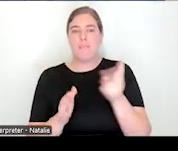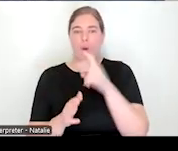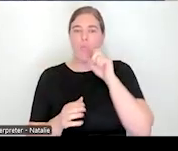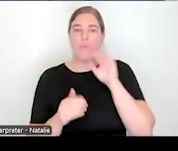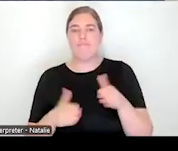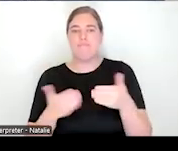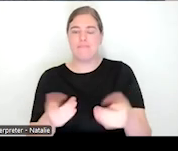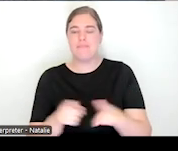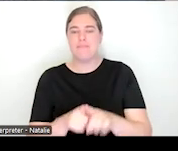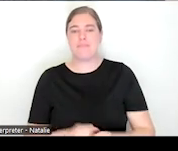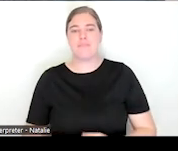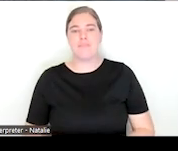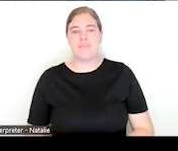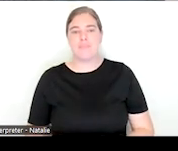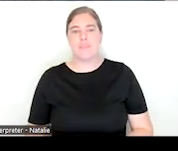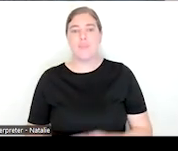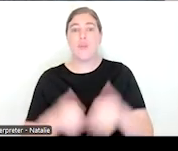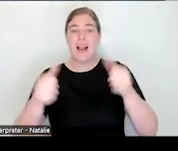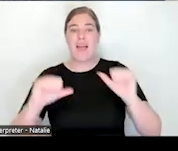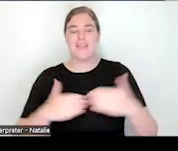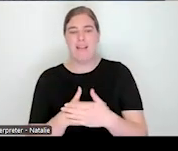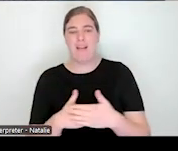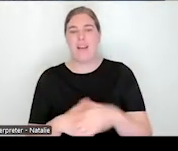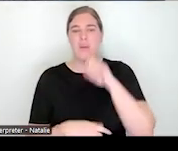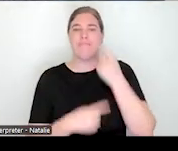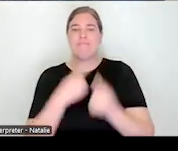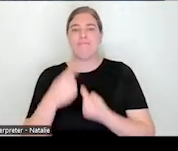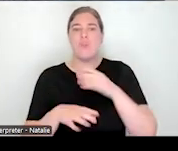We will move on to the next slide so we can tell you the next steps